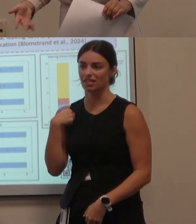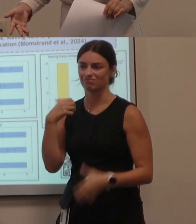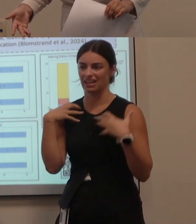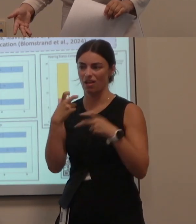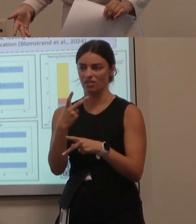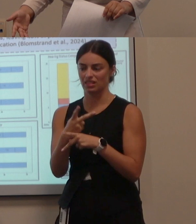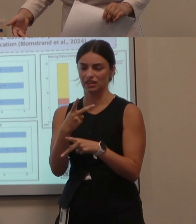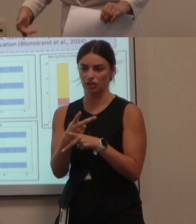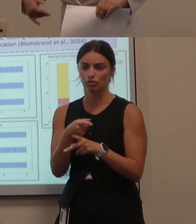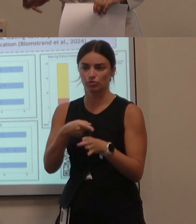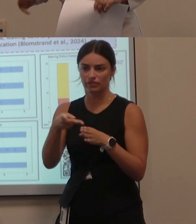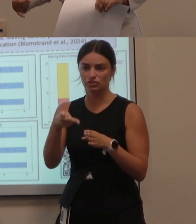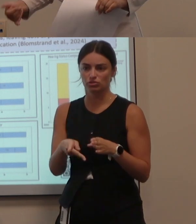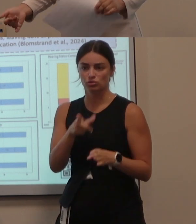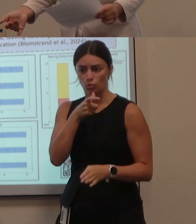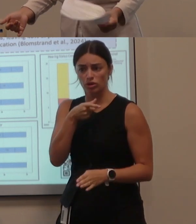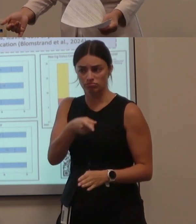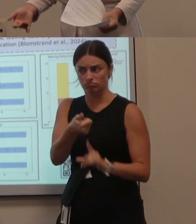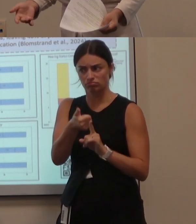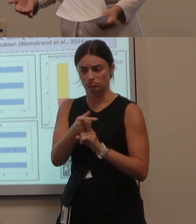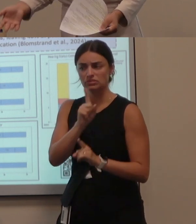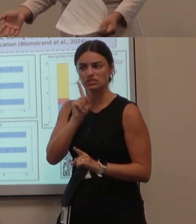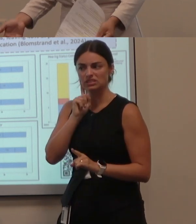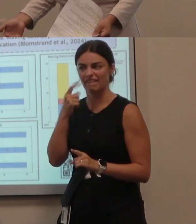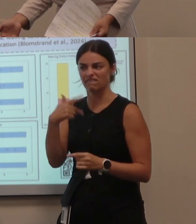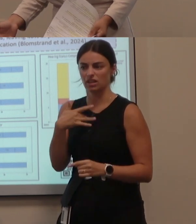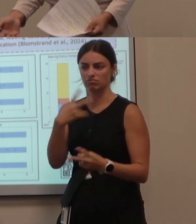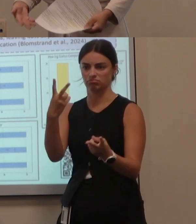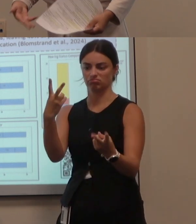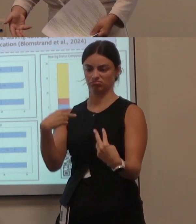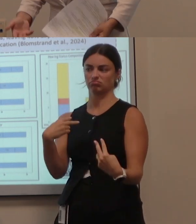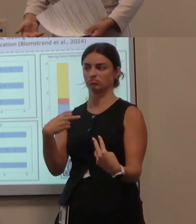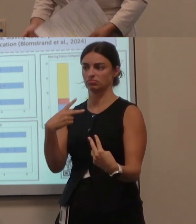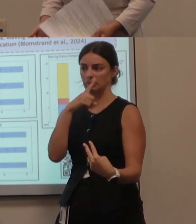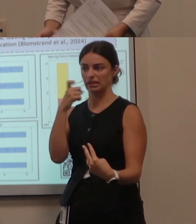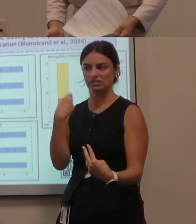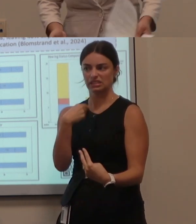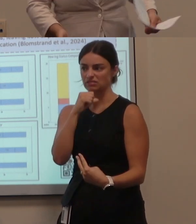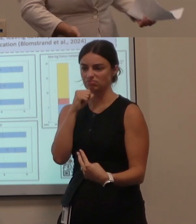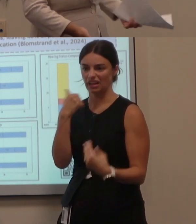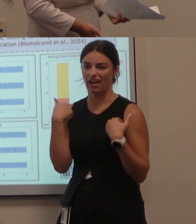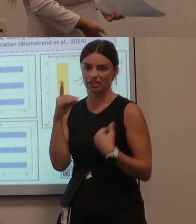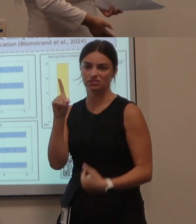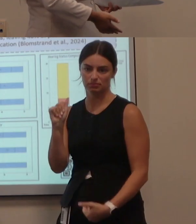which is where they're often looked down on for their expertise because of their disability. There is a regional gap of Rochester